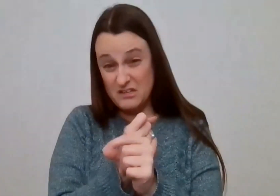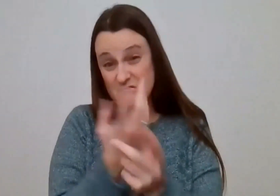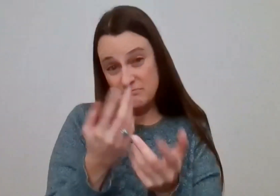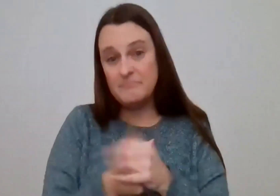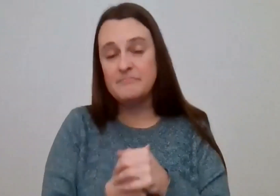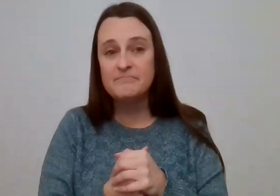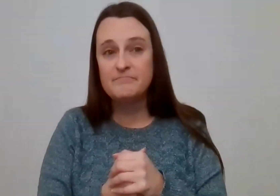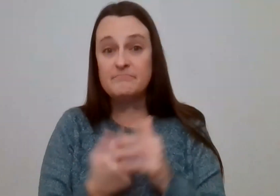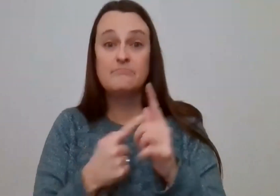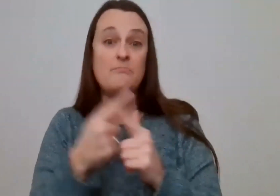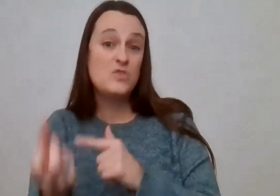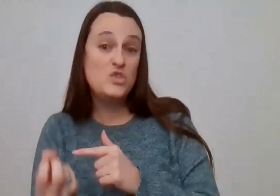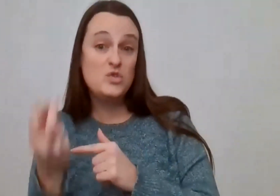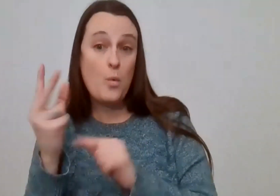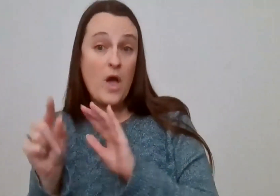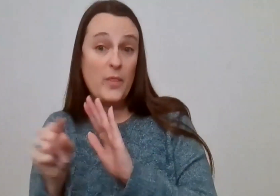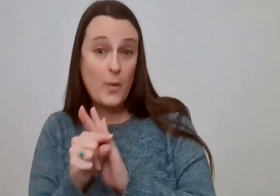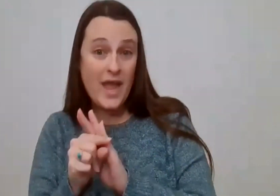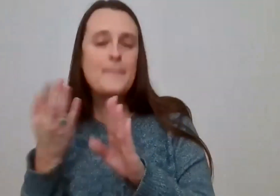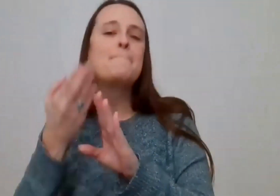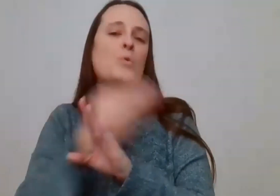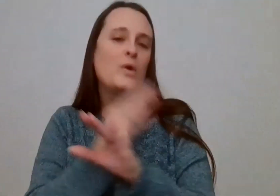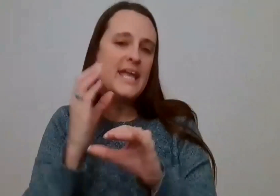and then in 12th grade they would be in pre-calculus or math analysis